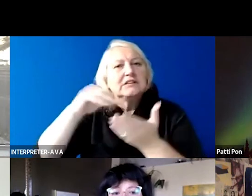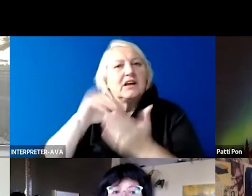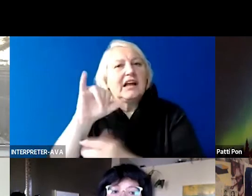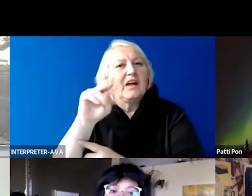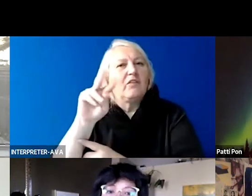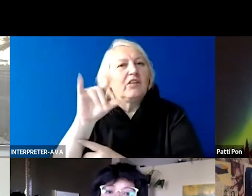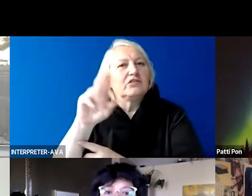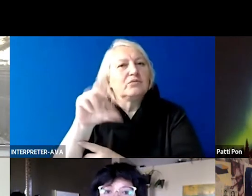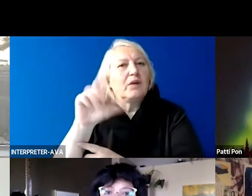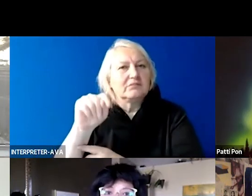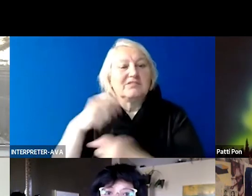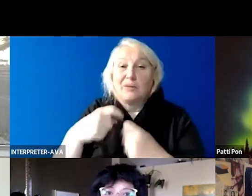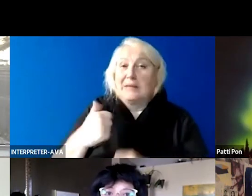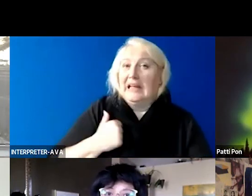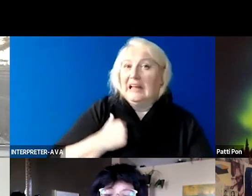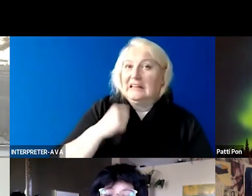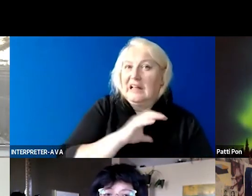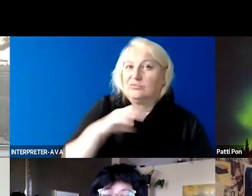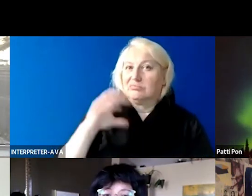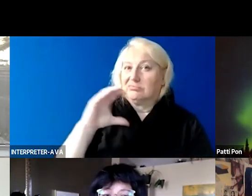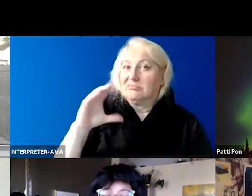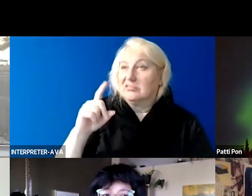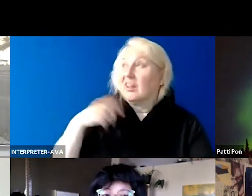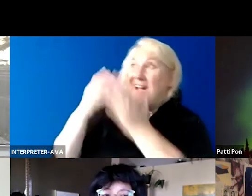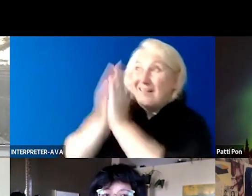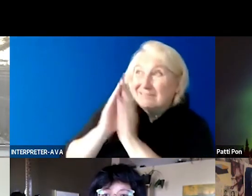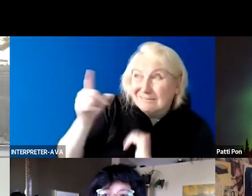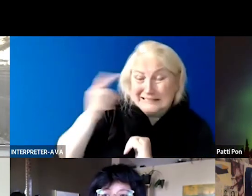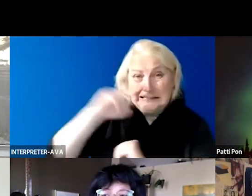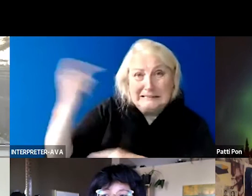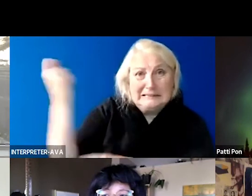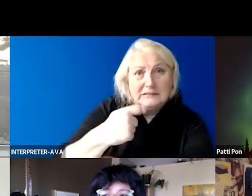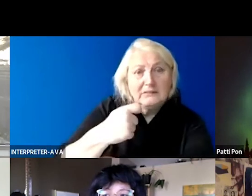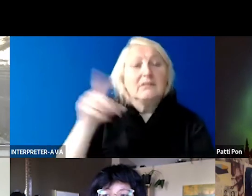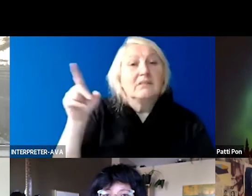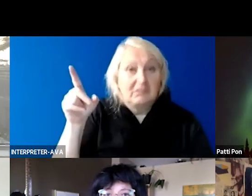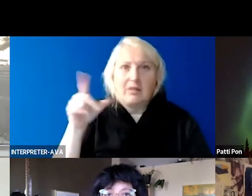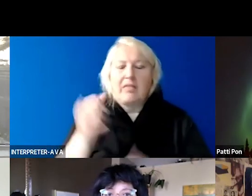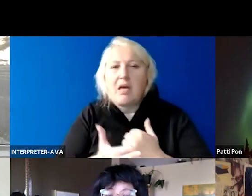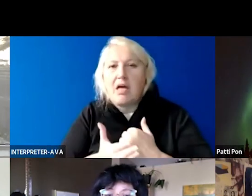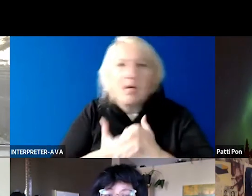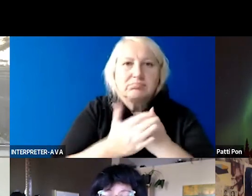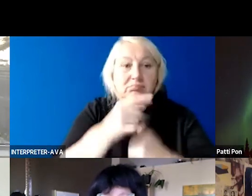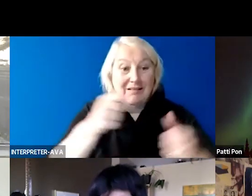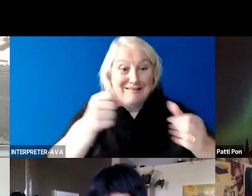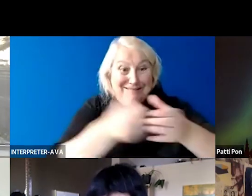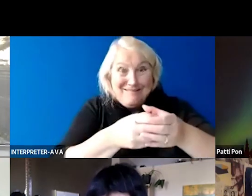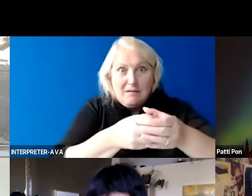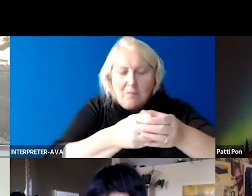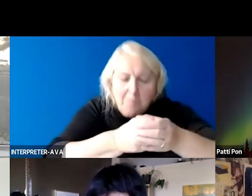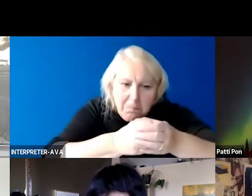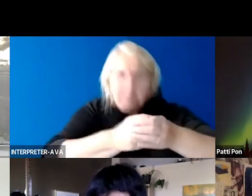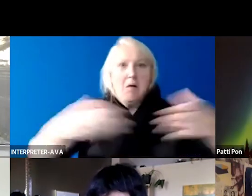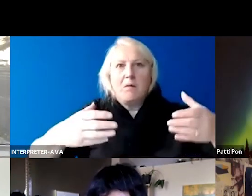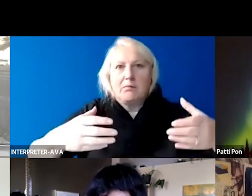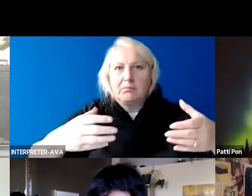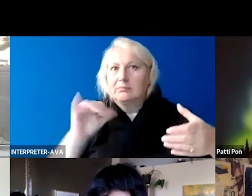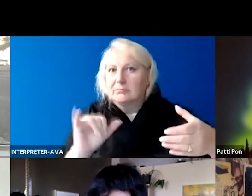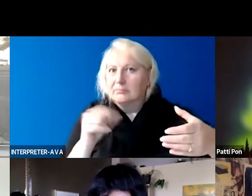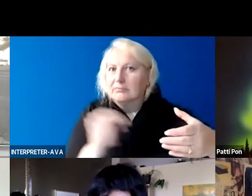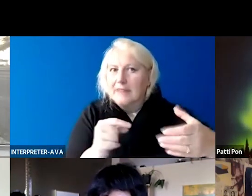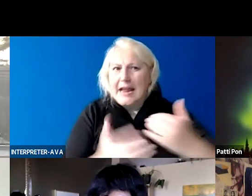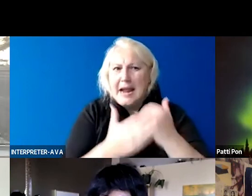and that really helped push us to be able to realize this, to this kind of scope, I think. And,